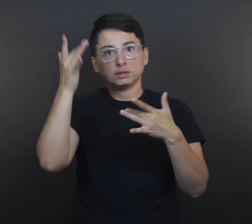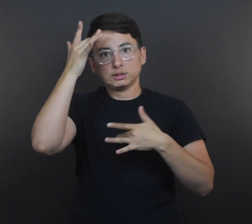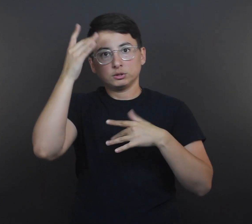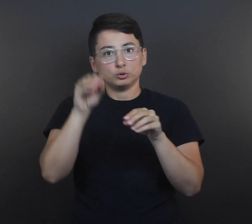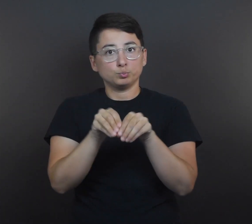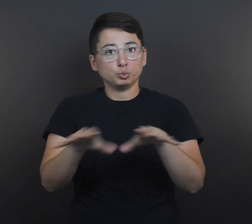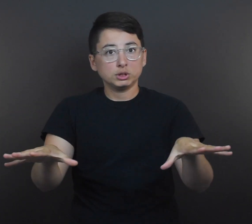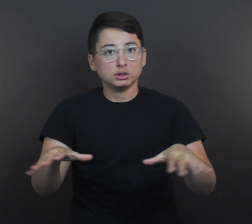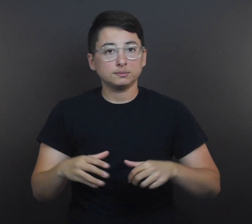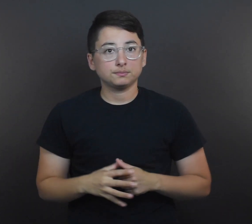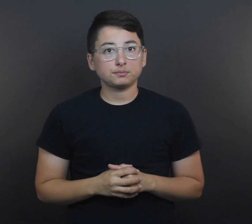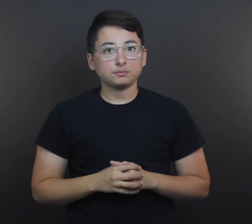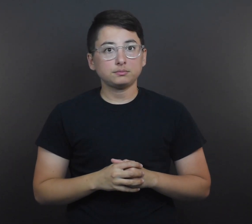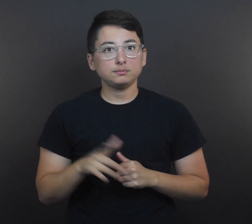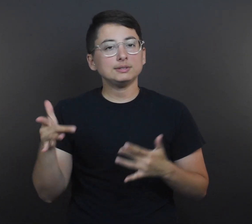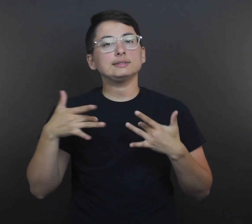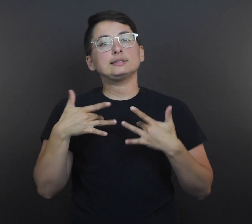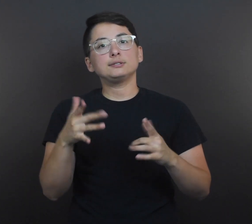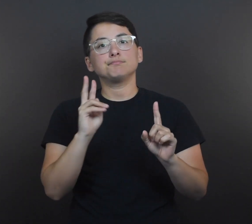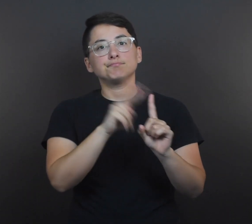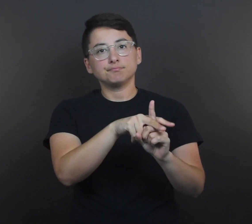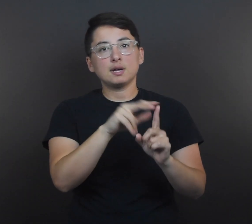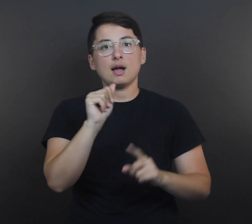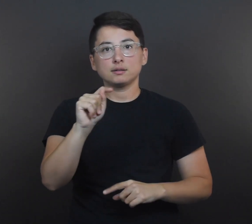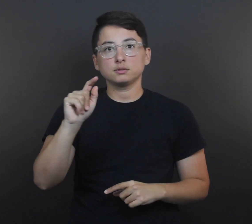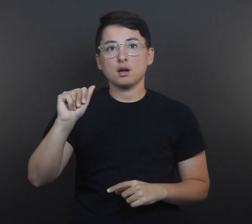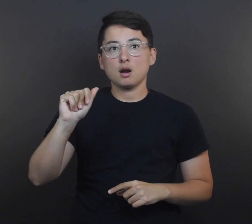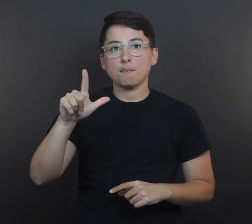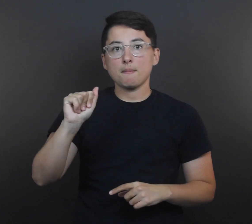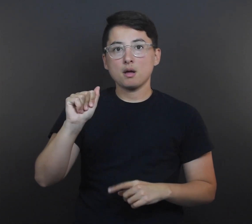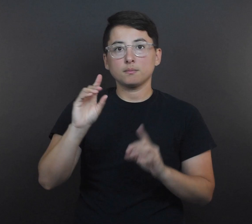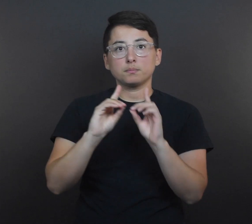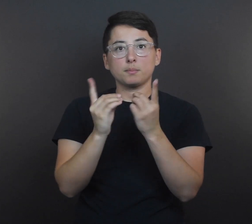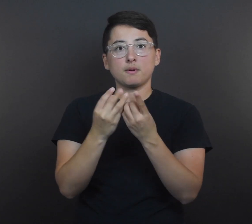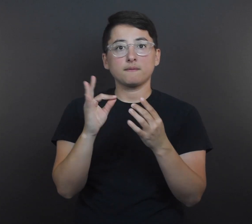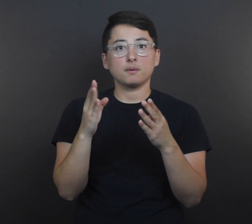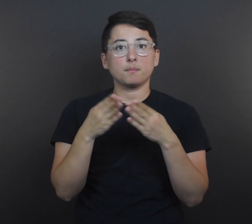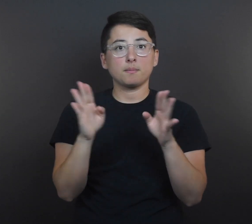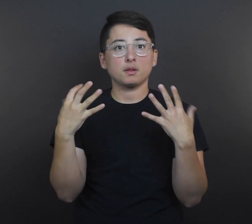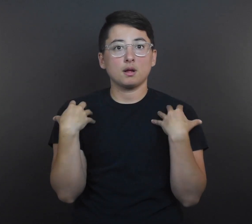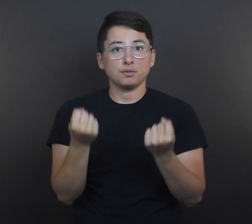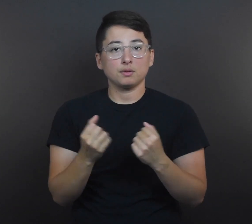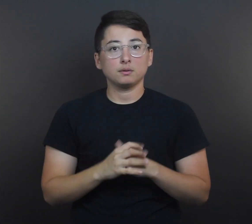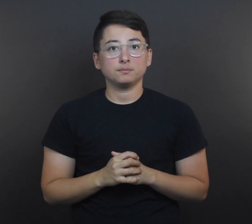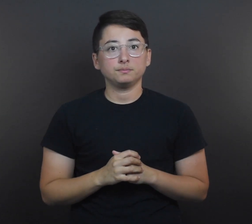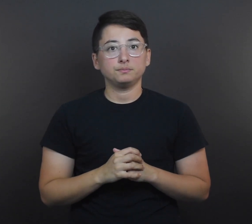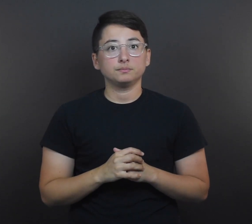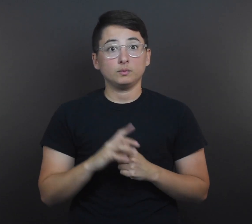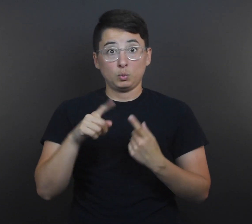measures into place. He is normally assigned to the Alabama Department of Public Health,